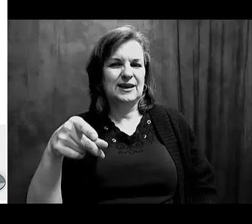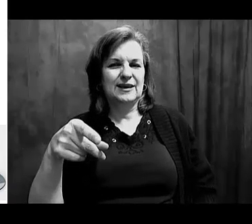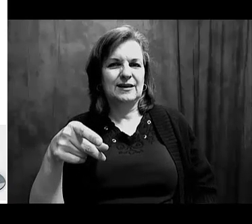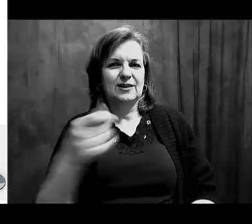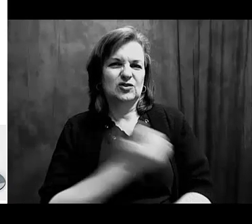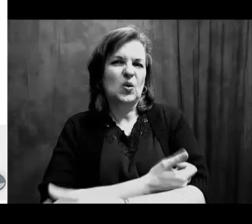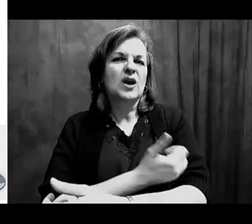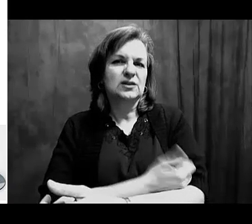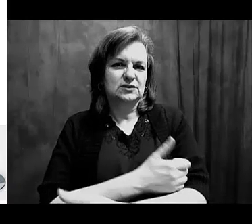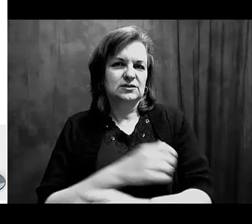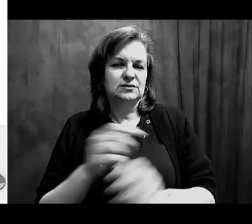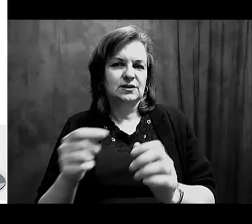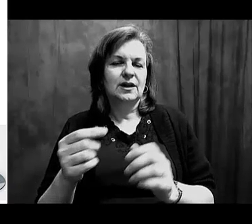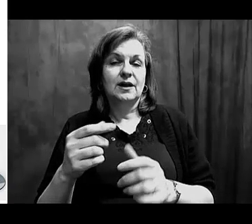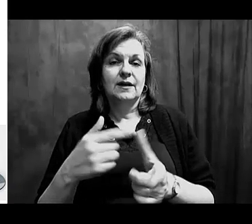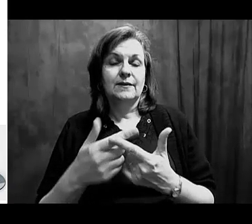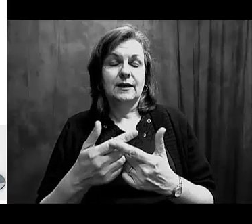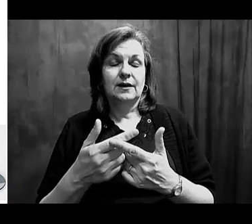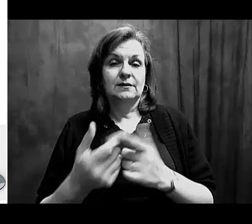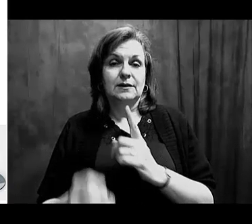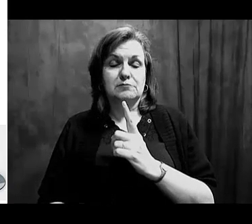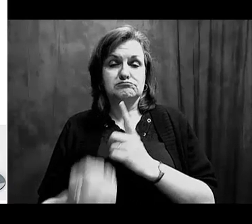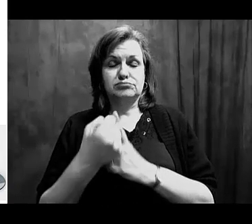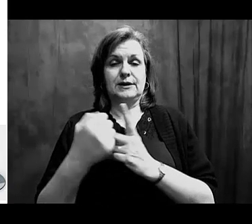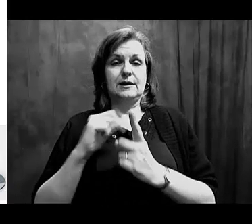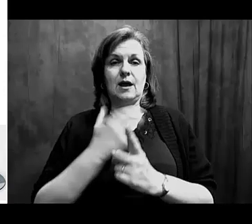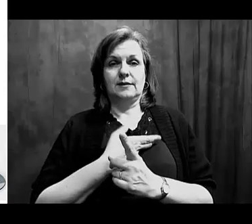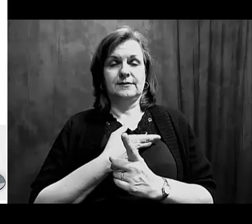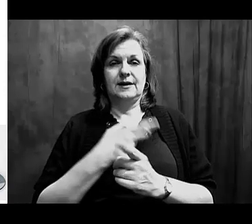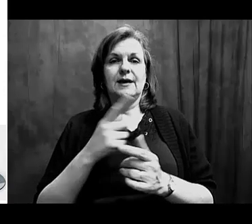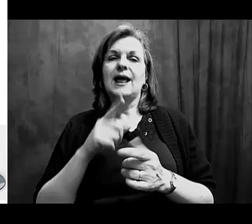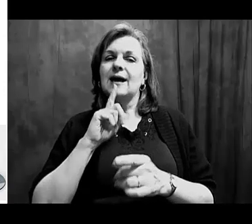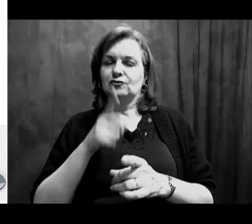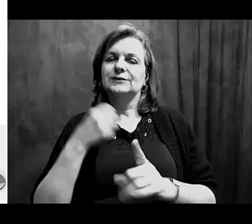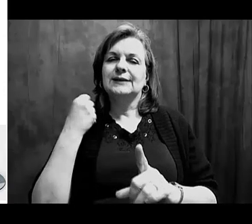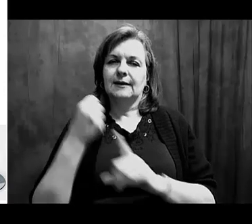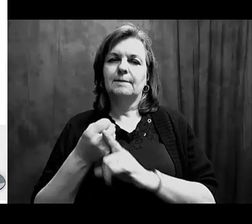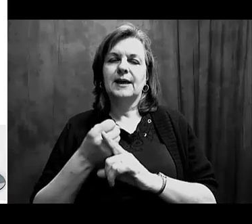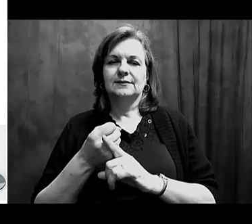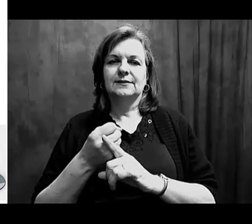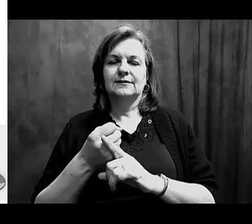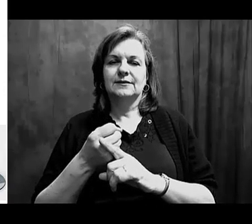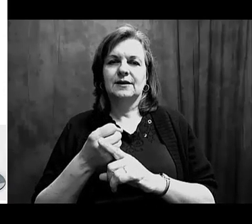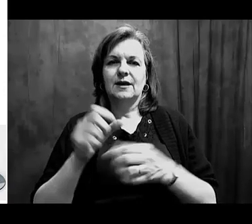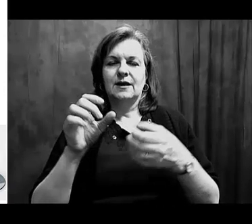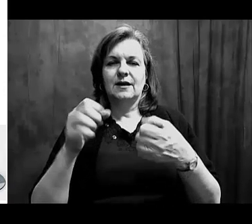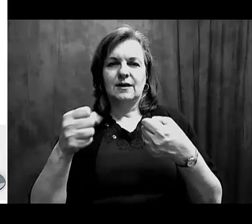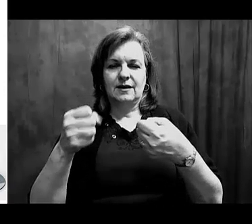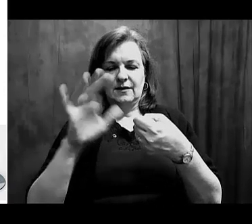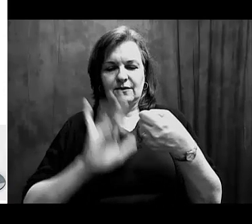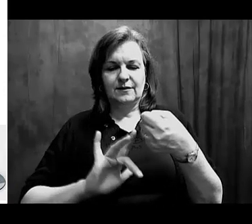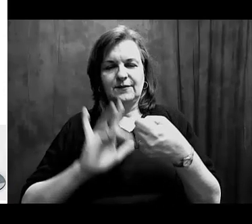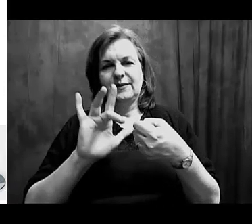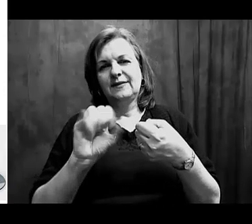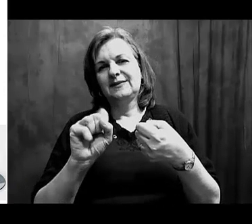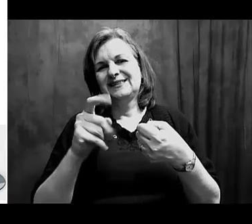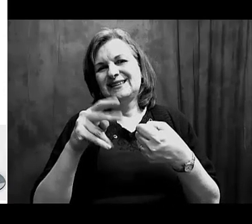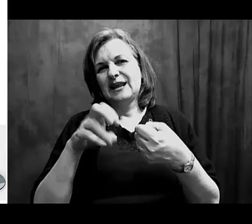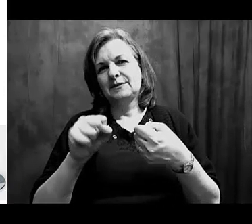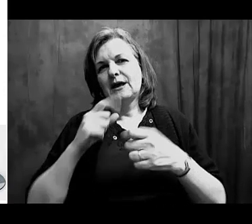these psychoactive drugs will actually impact the synapses and keep neurotransmitters from function properly